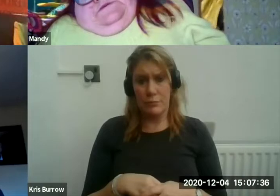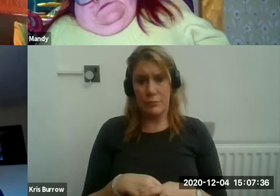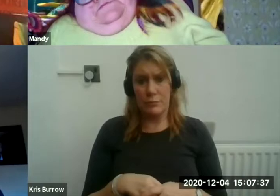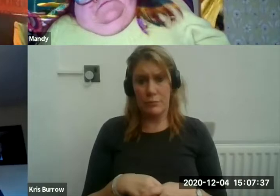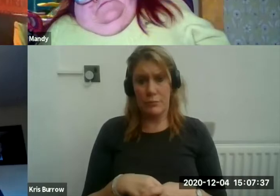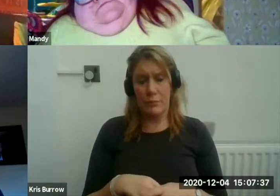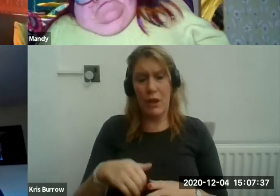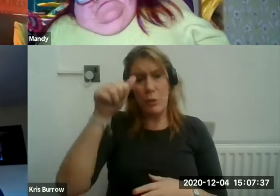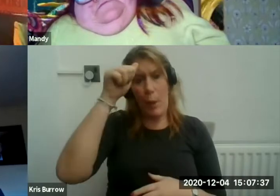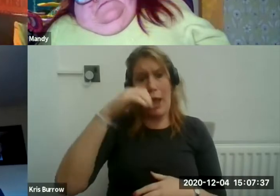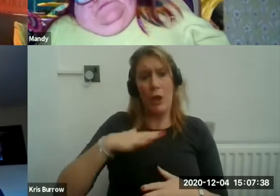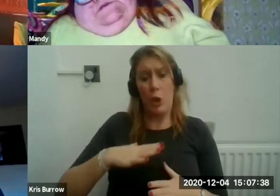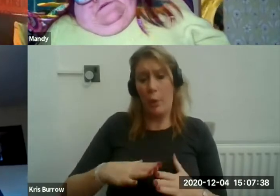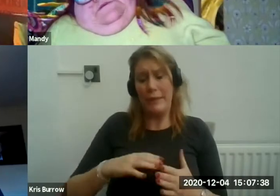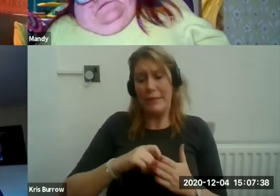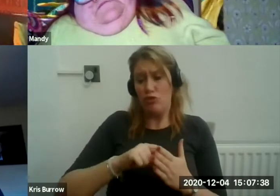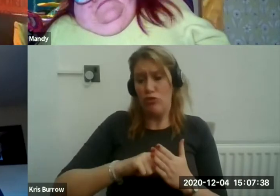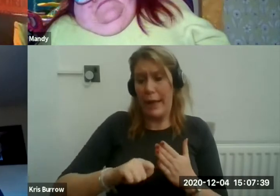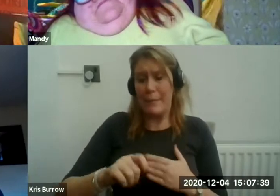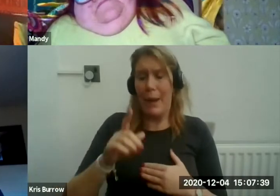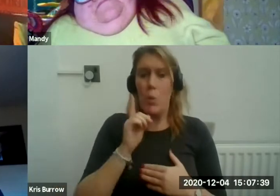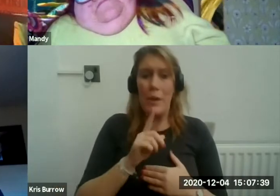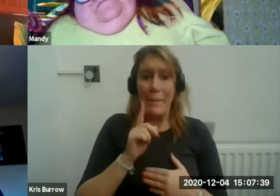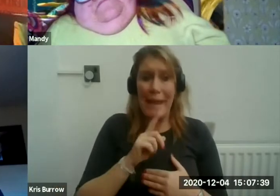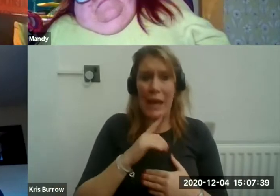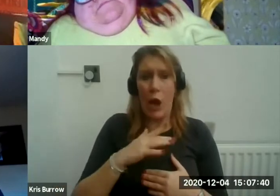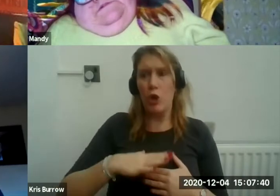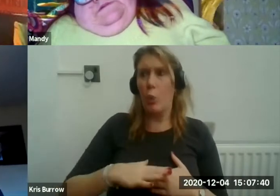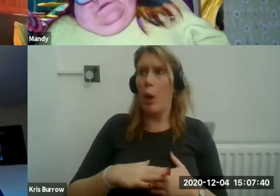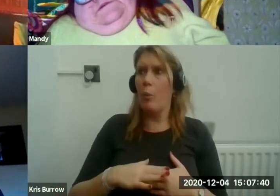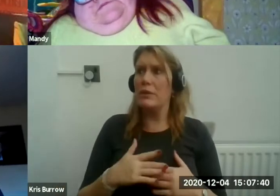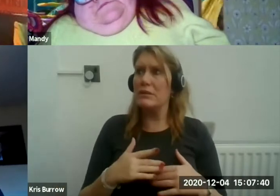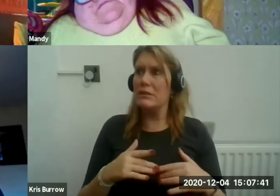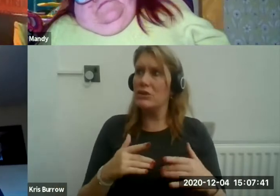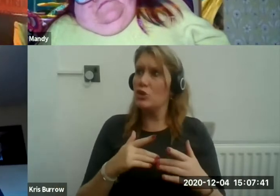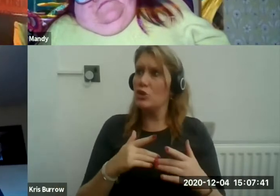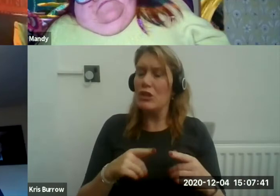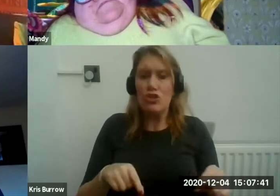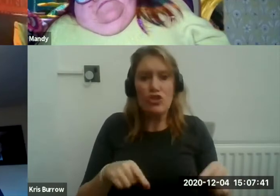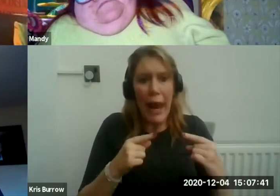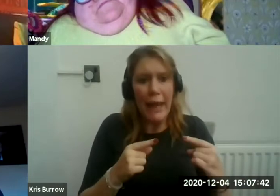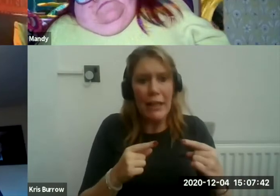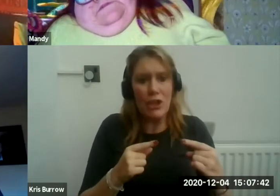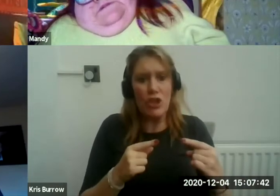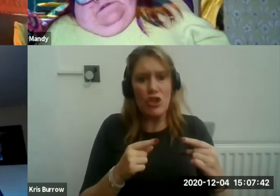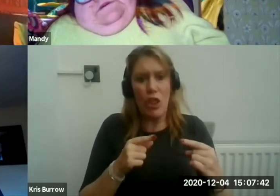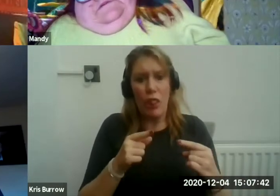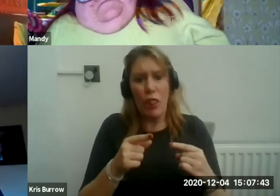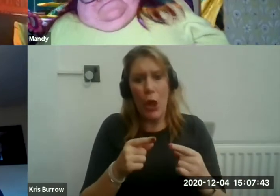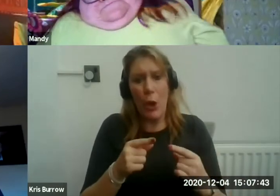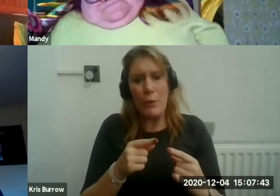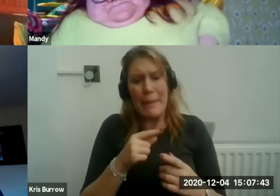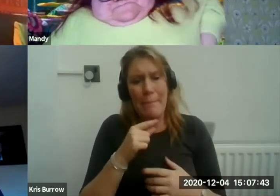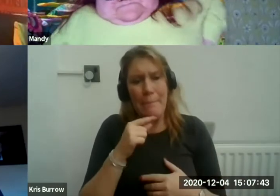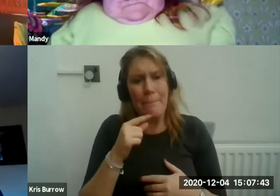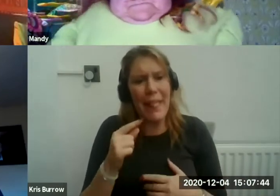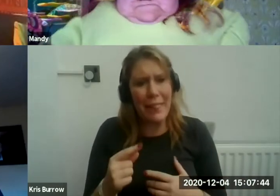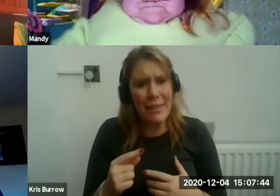be about women, it needed to challenge those myths. And, so, it was a deliberate decision to make the characters